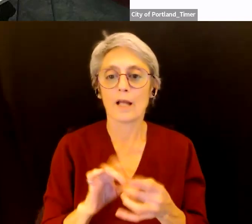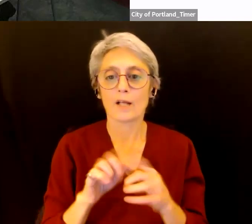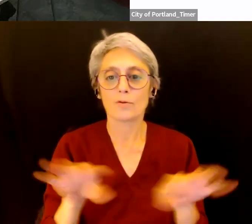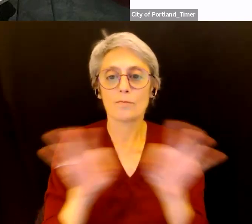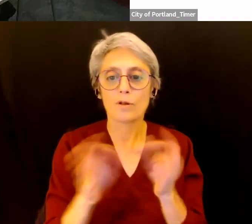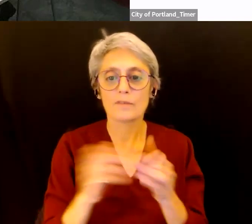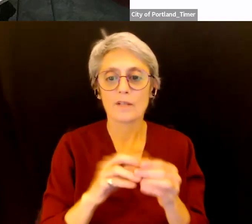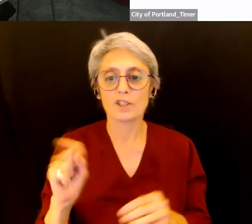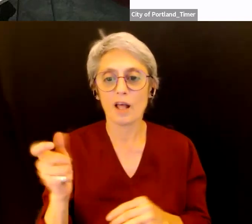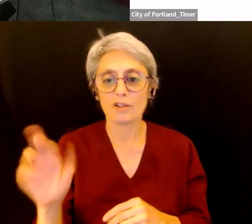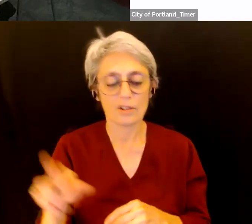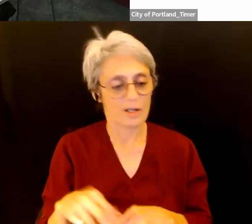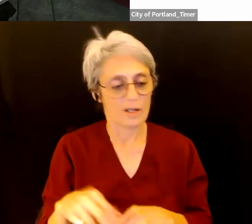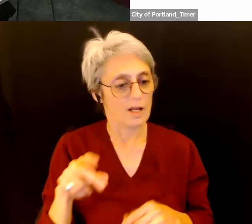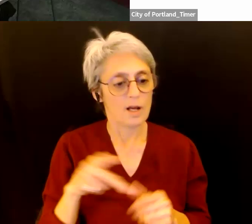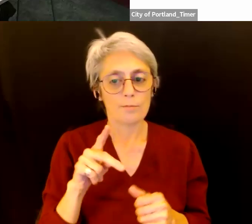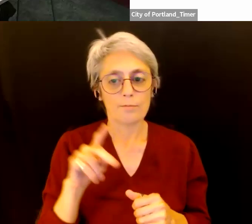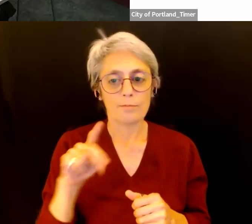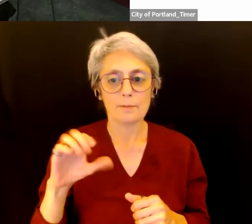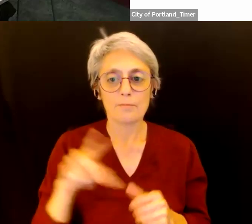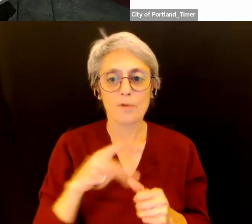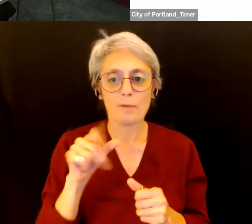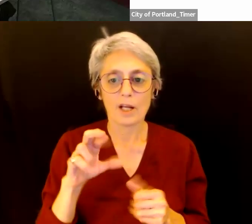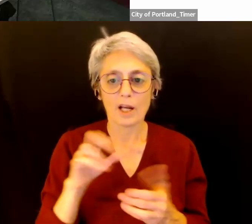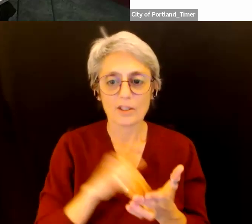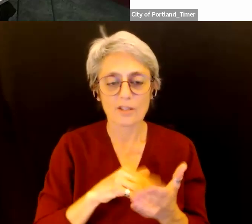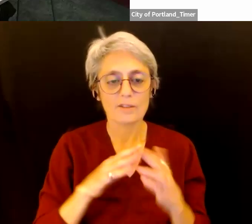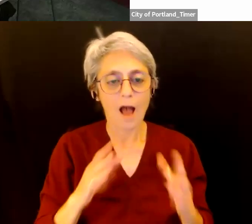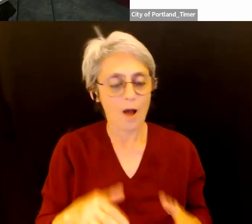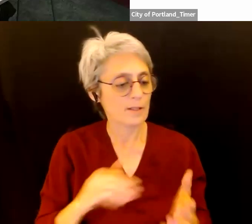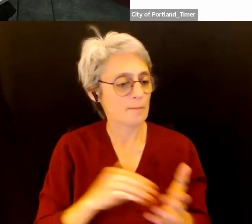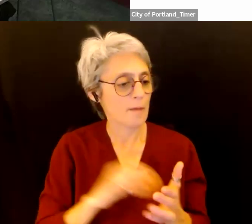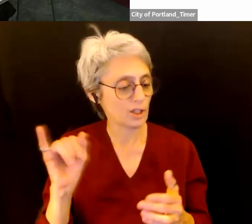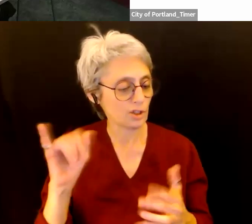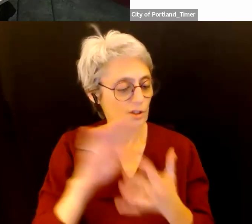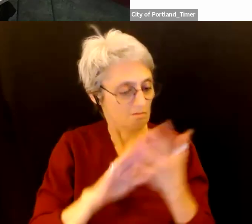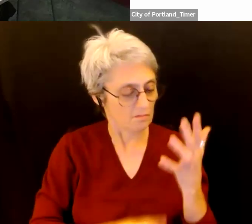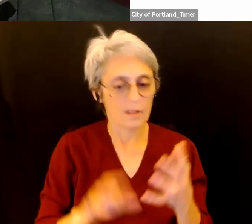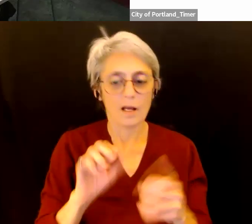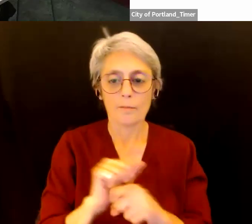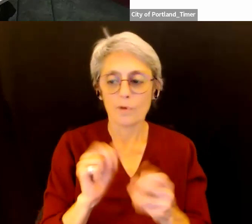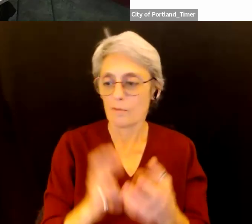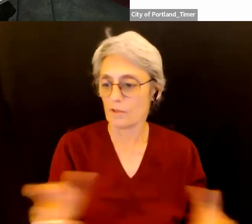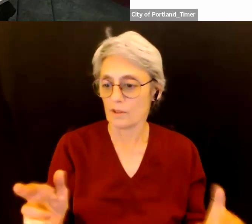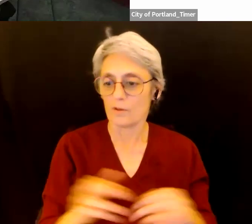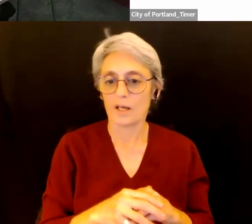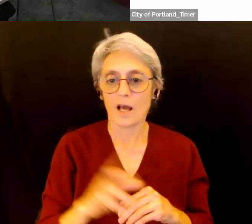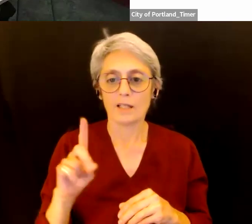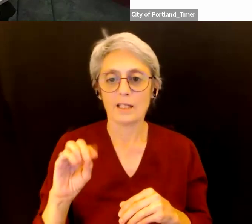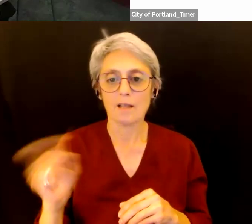Primary care doctors, housing. Medical insurance, employment resources, and detox facilities.